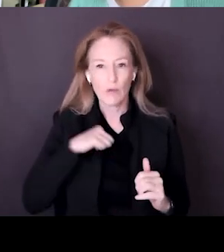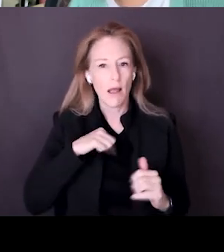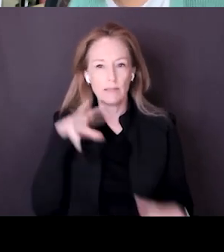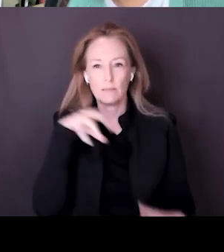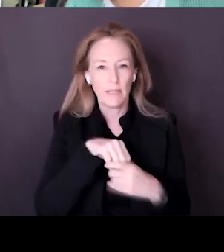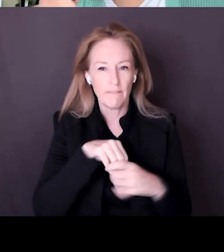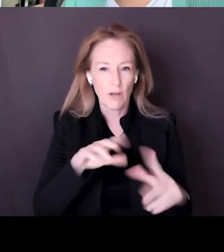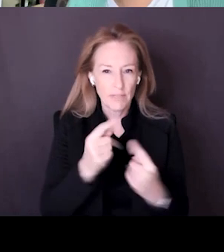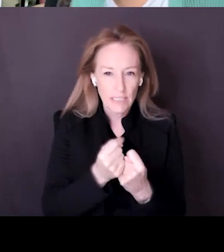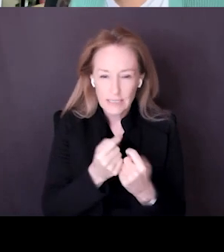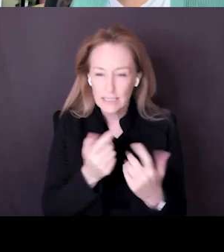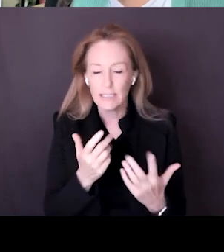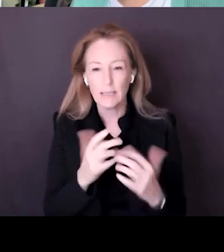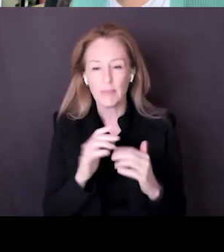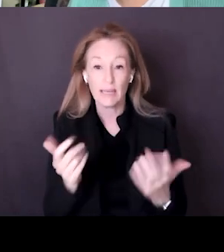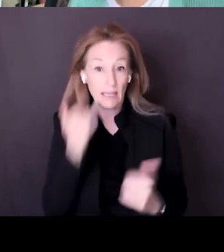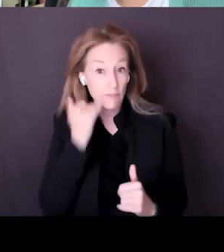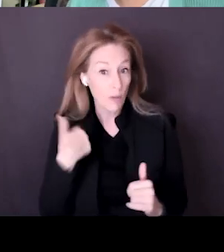EXTRA QUESTIONS, I AM GOING TO DROP MY EMAIL IN THE CHAT. YOU